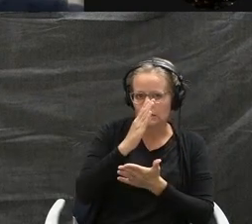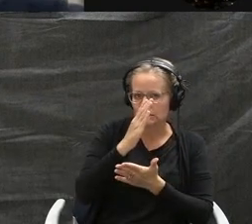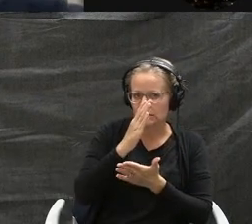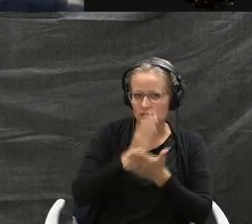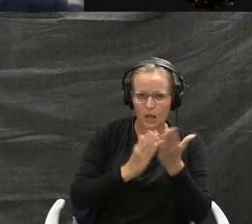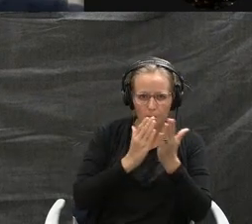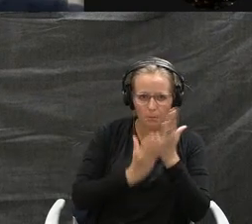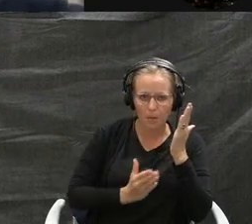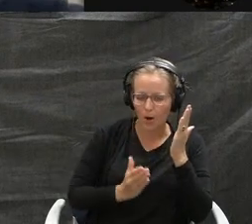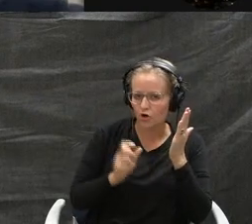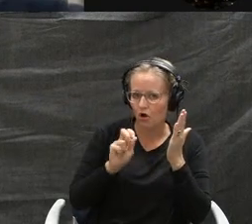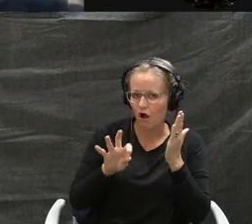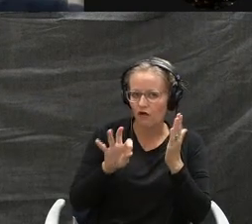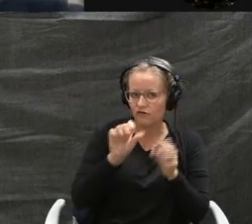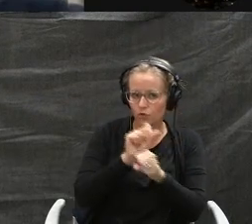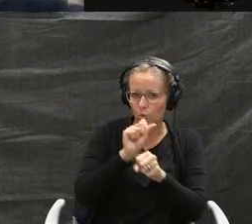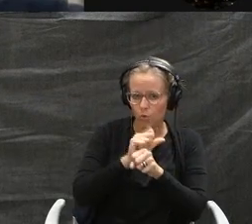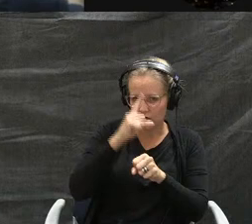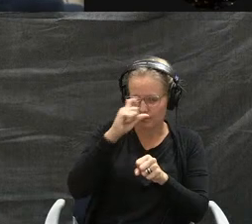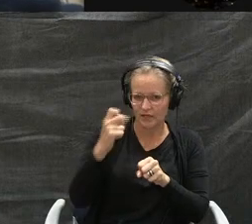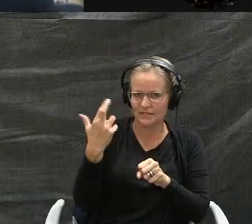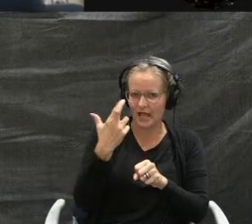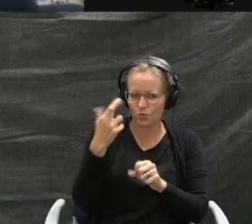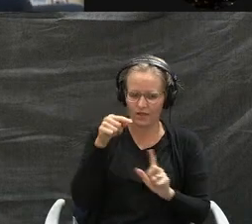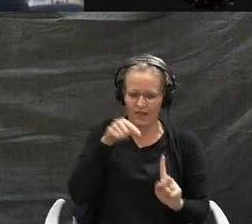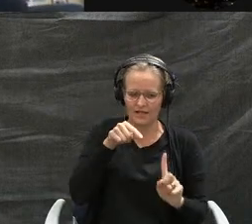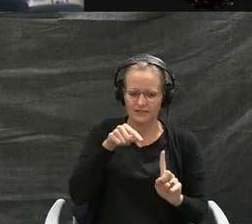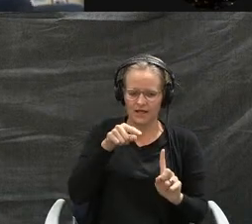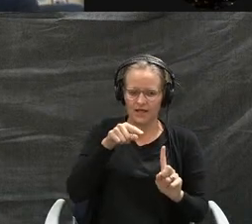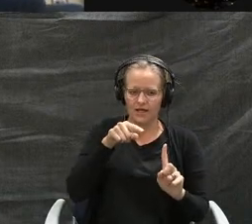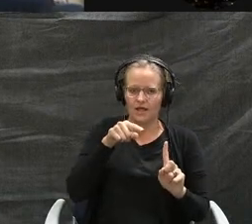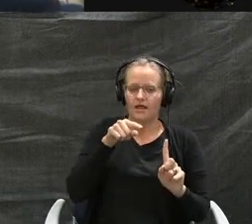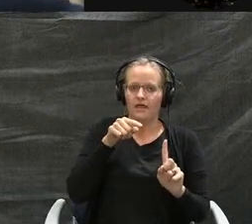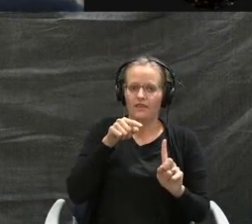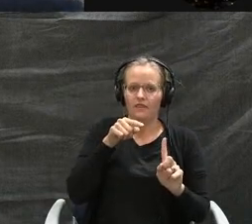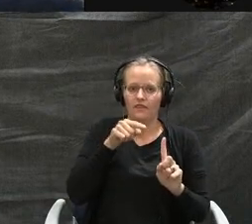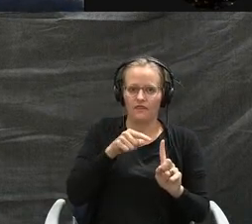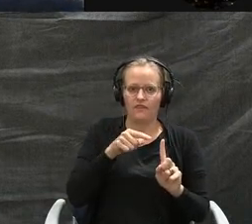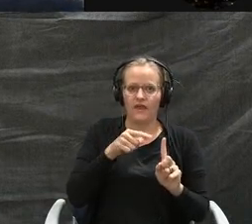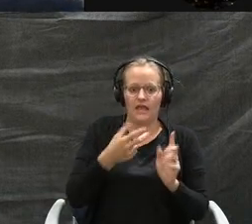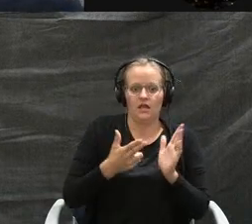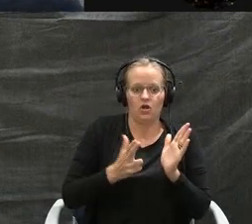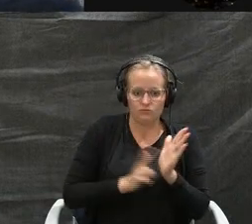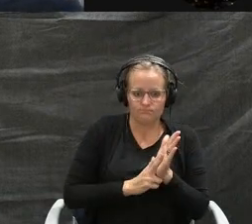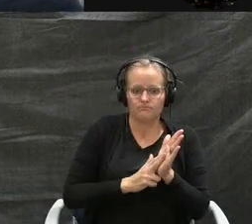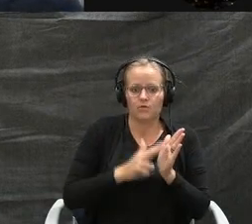mean, I, I realize they're bound to a contract and you give them the same scope of work.